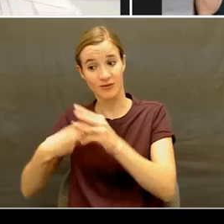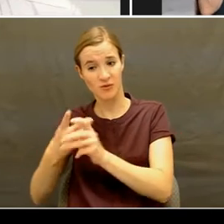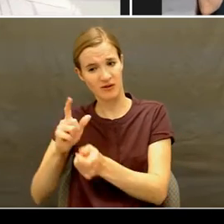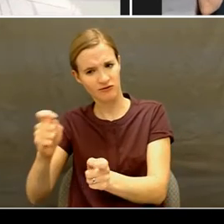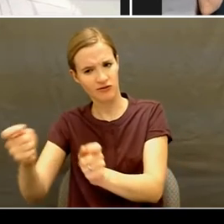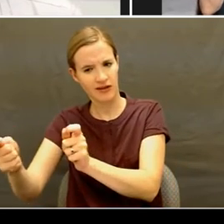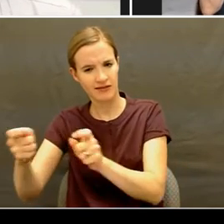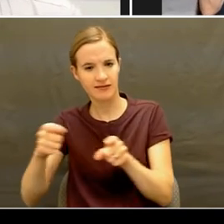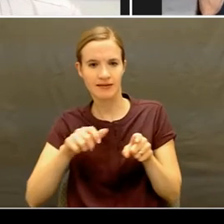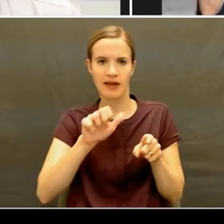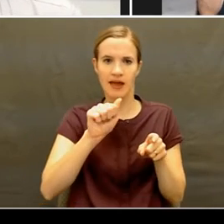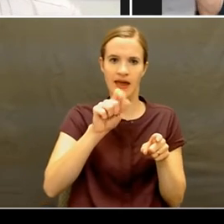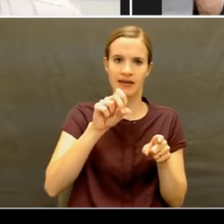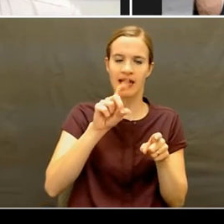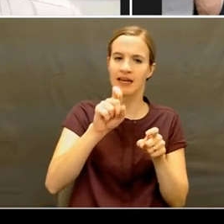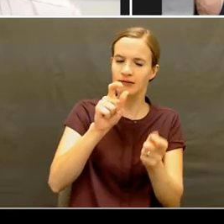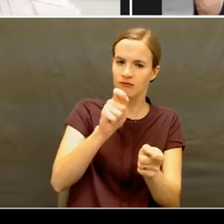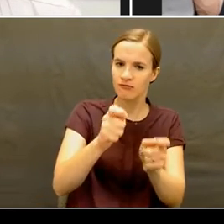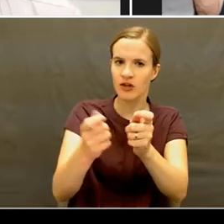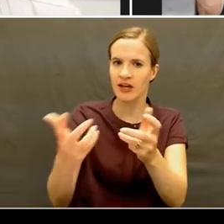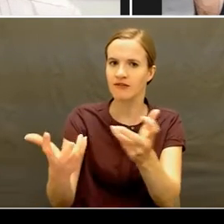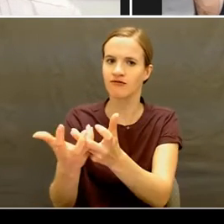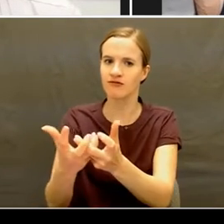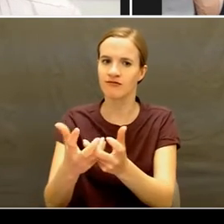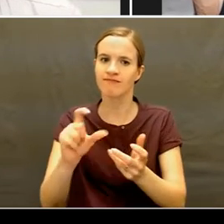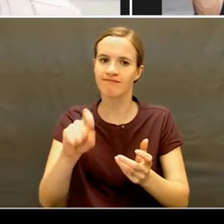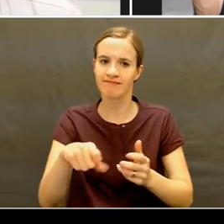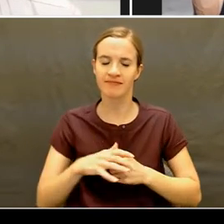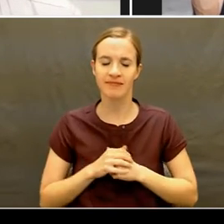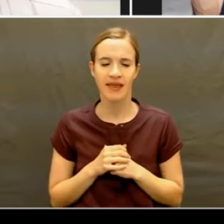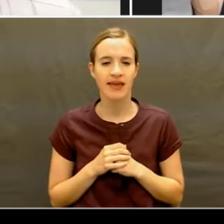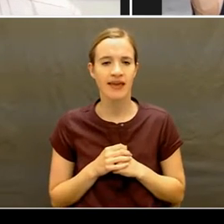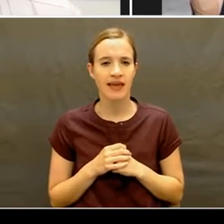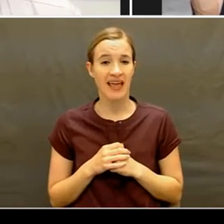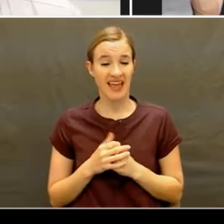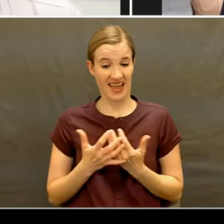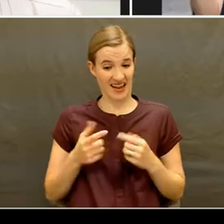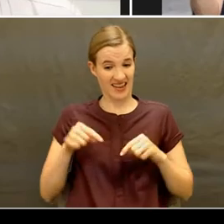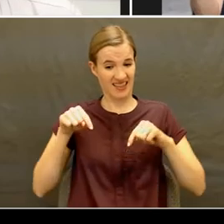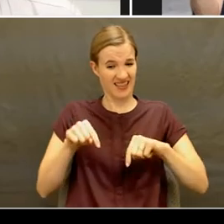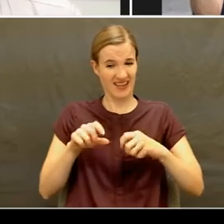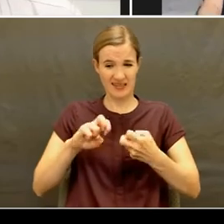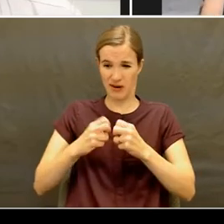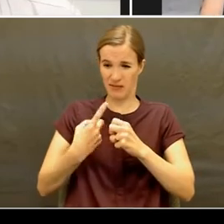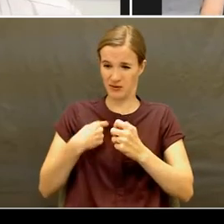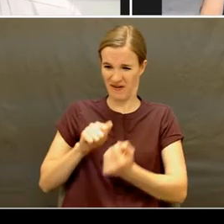should, we shouldn't have the problems that we have, you know, so and we have we need a stronger